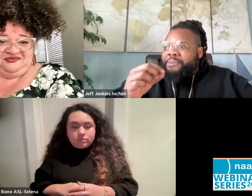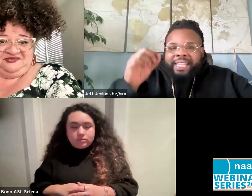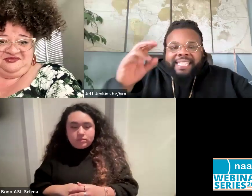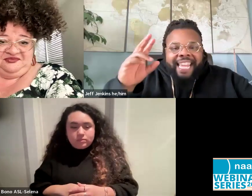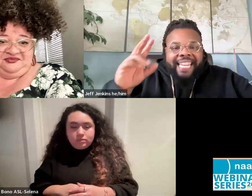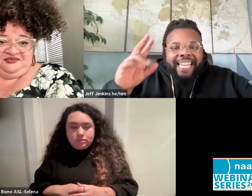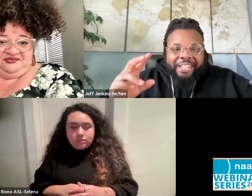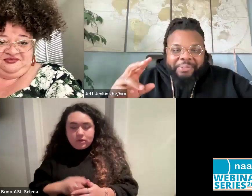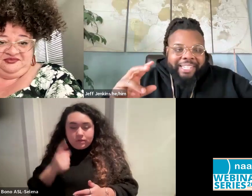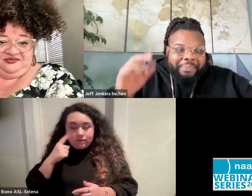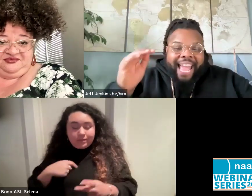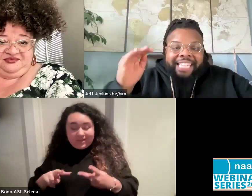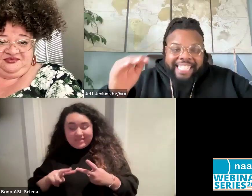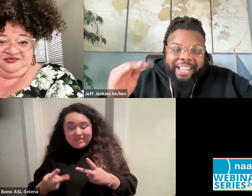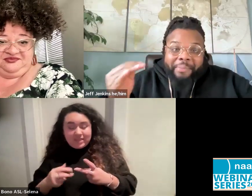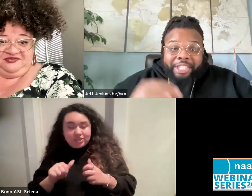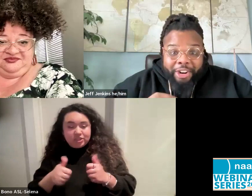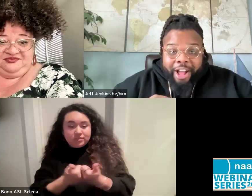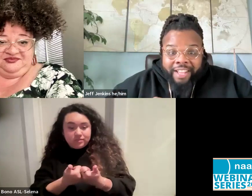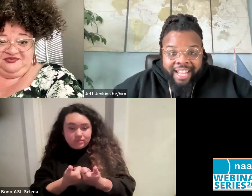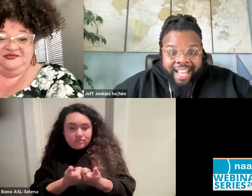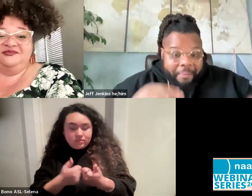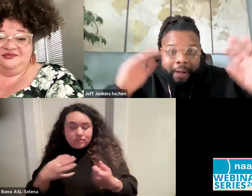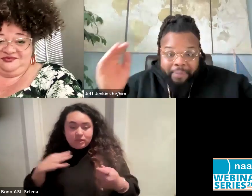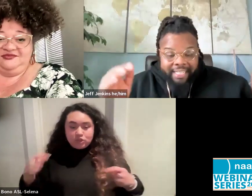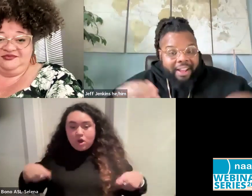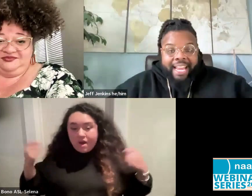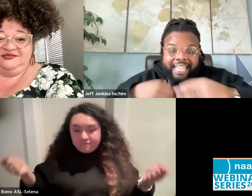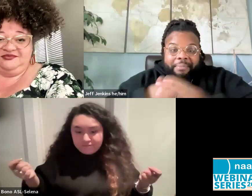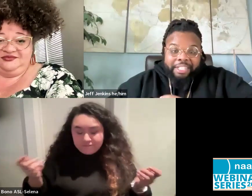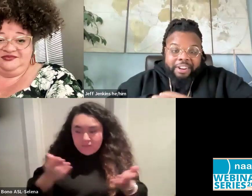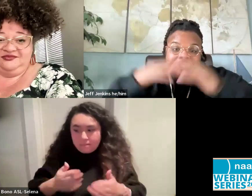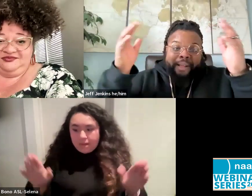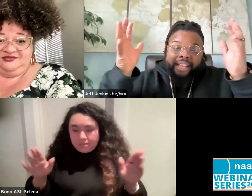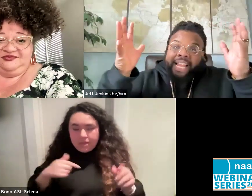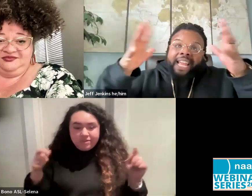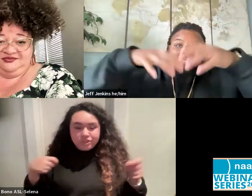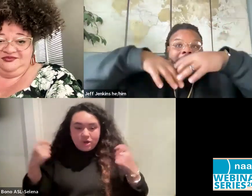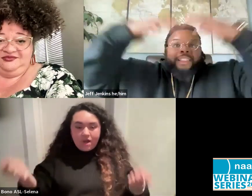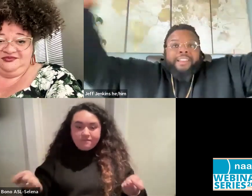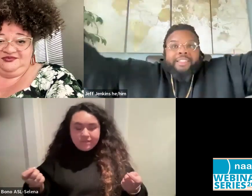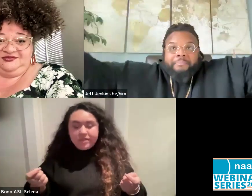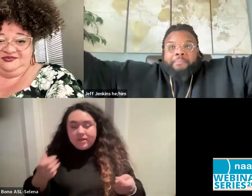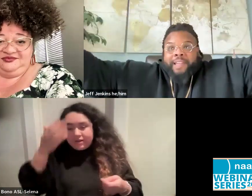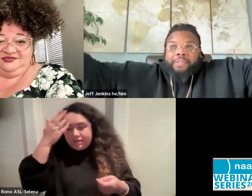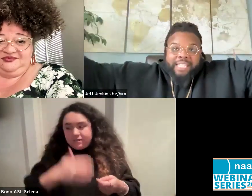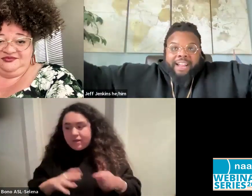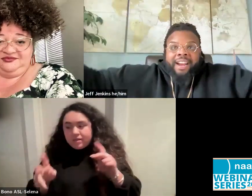what the second challenge was the actually taking my shirt off in public. So I had to take my shirt off in front of the people that was there.